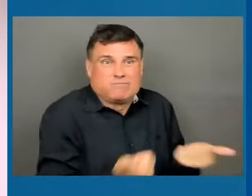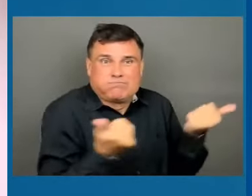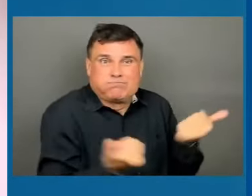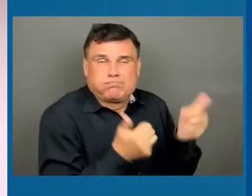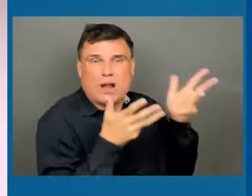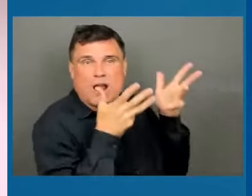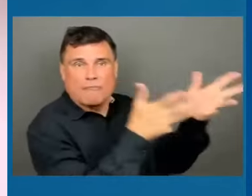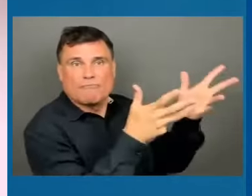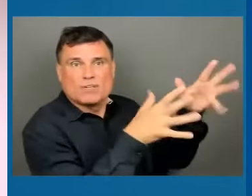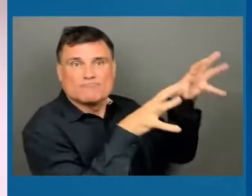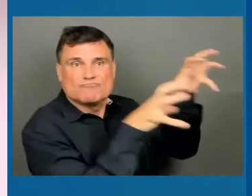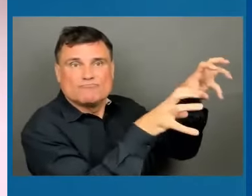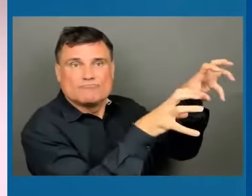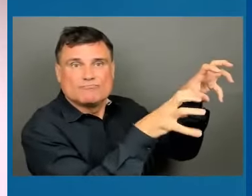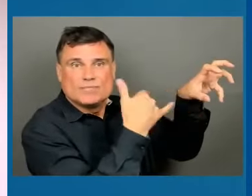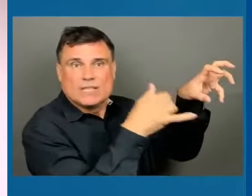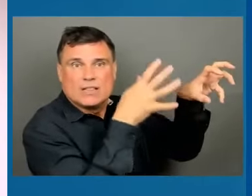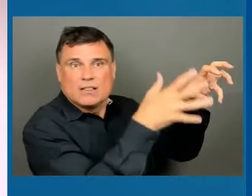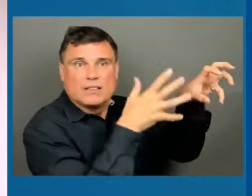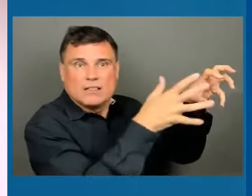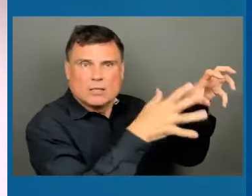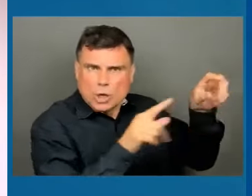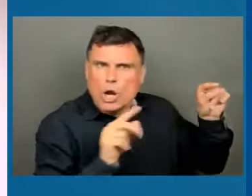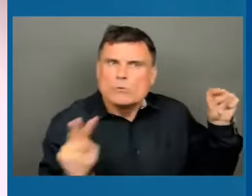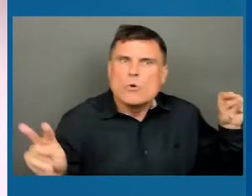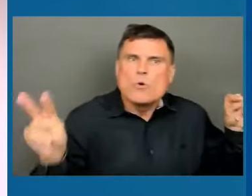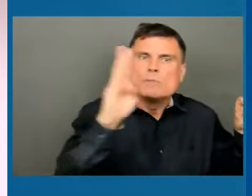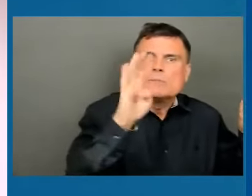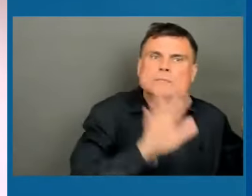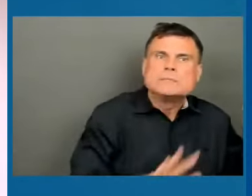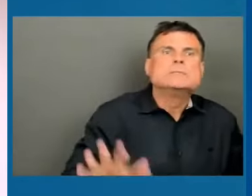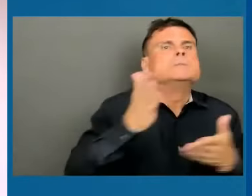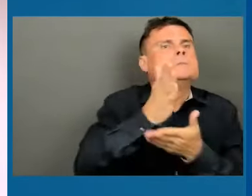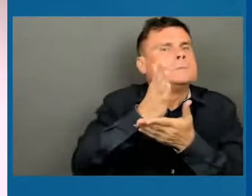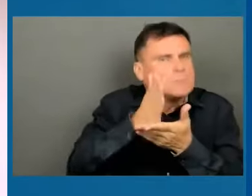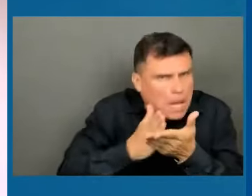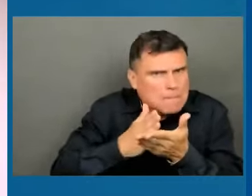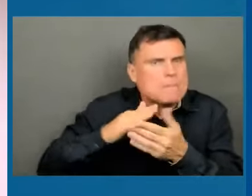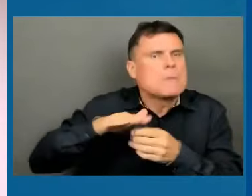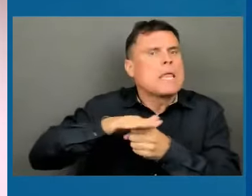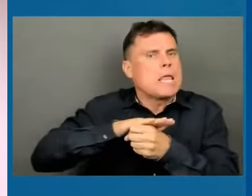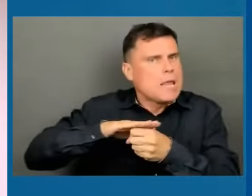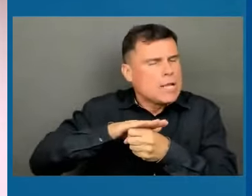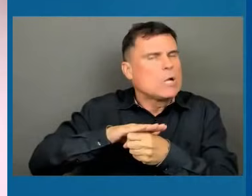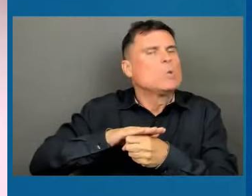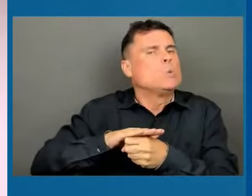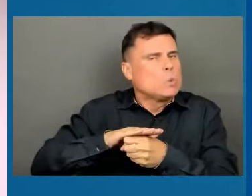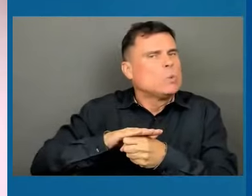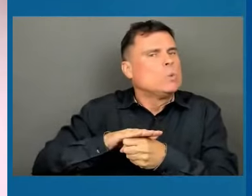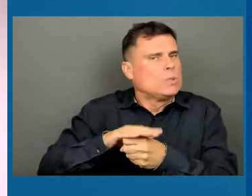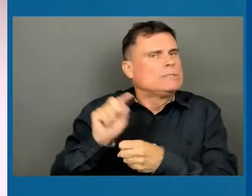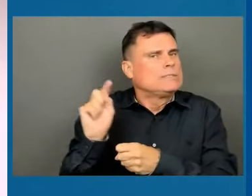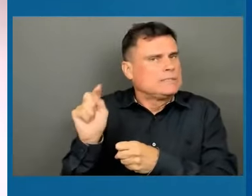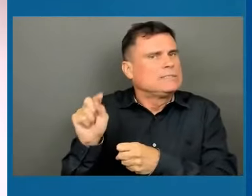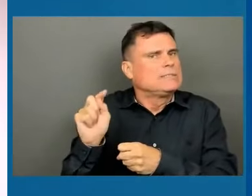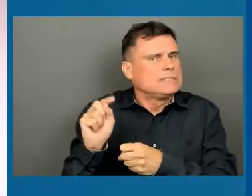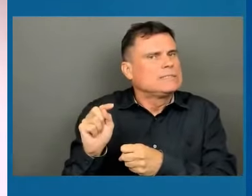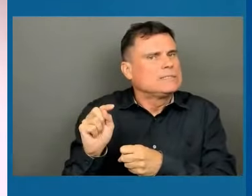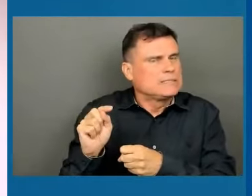interior f the caribou plot or that a lot of that low and